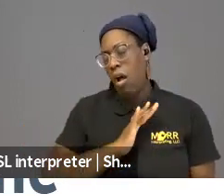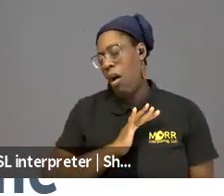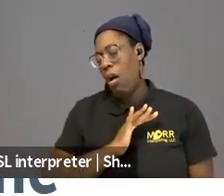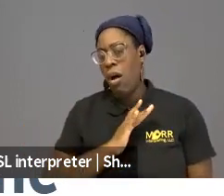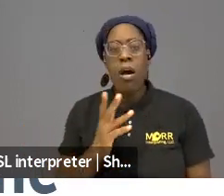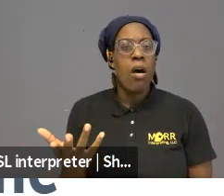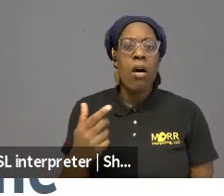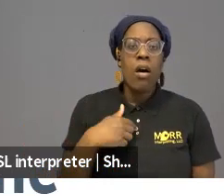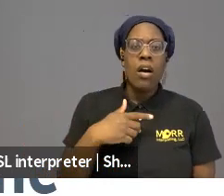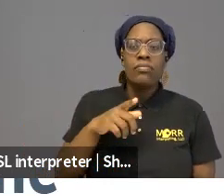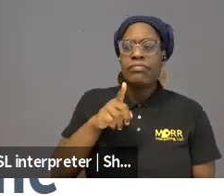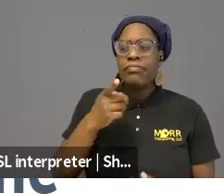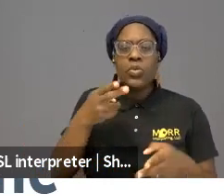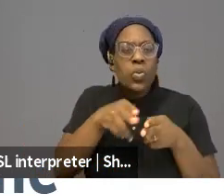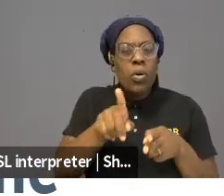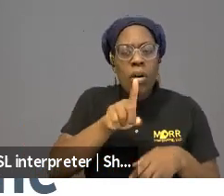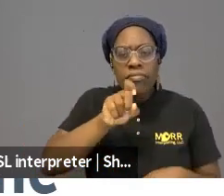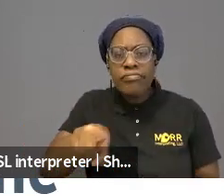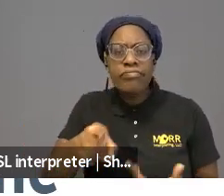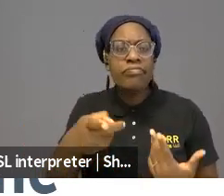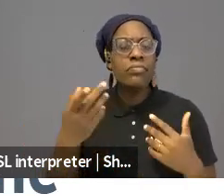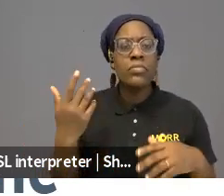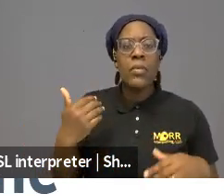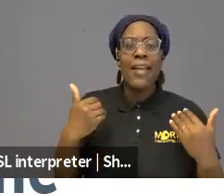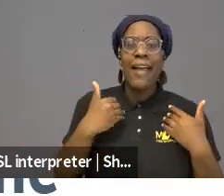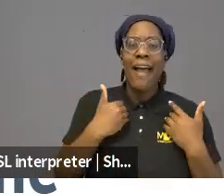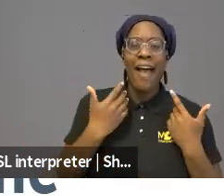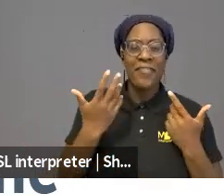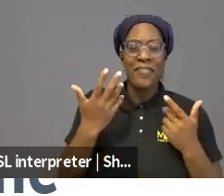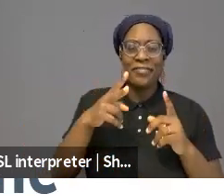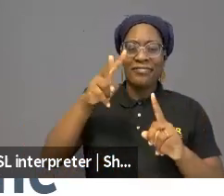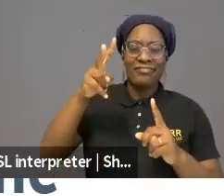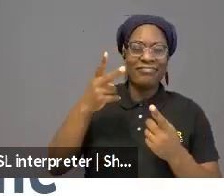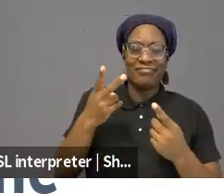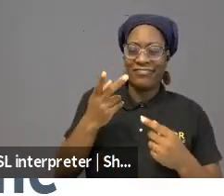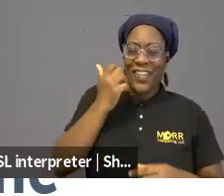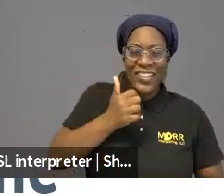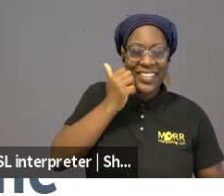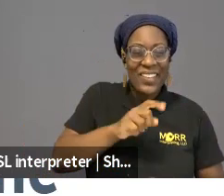the writing center. Last year, being able to quickly confirm that it was in fact WCOnline